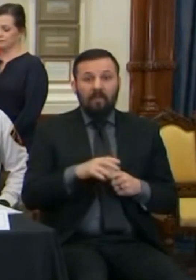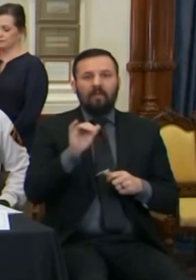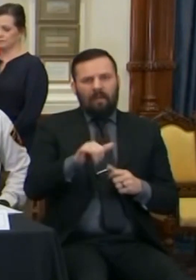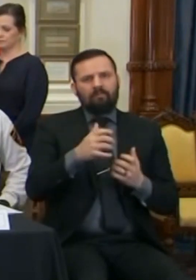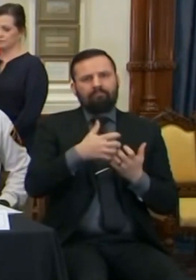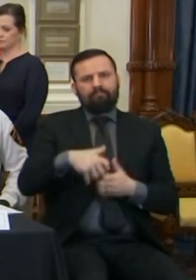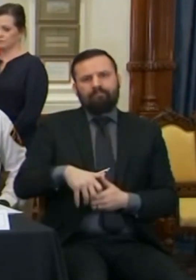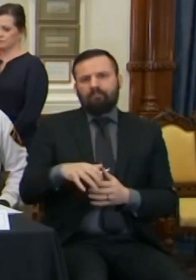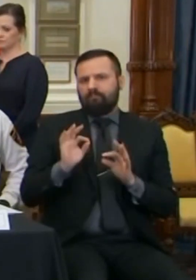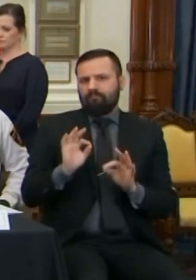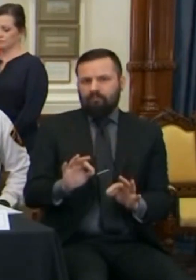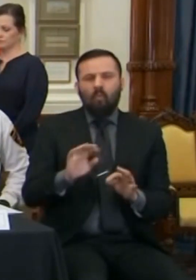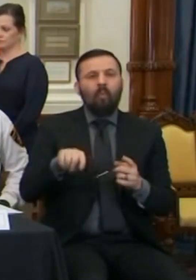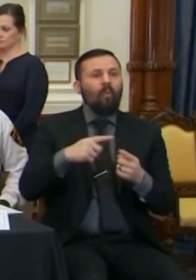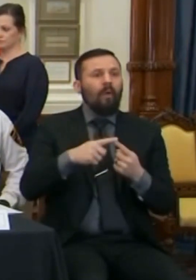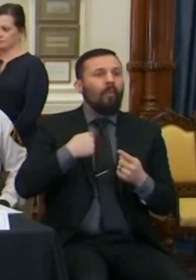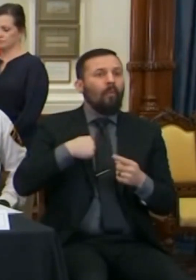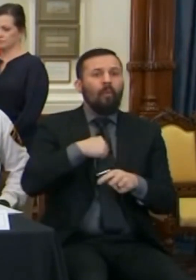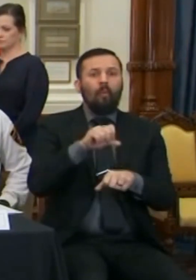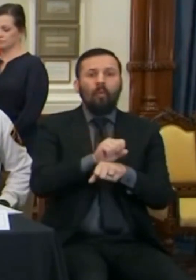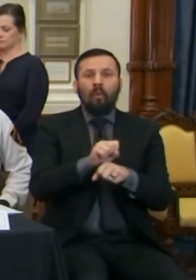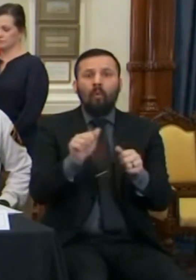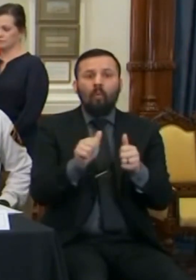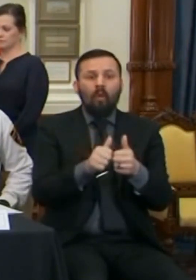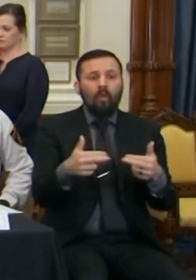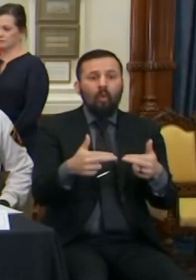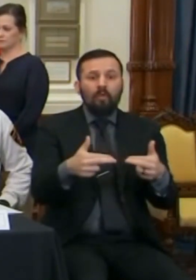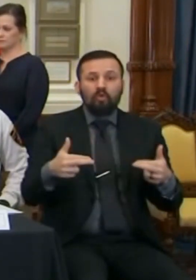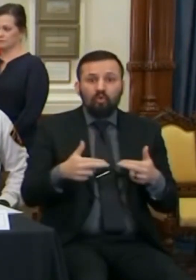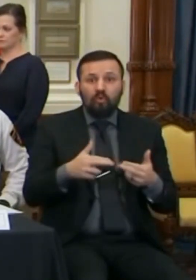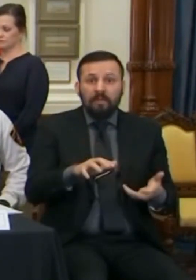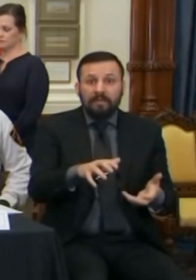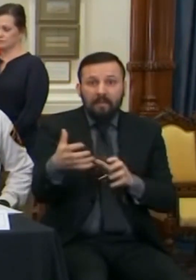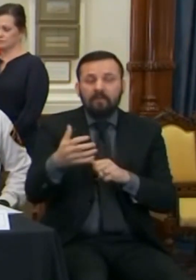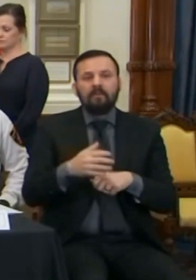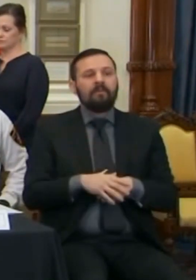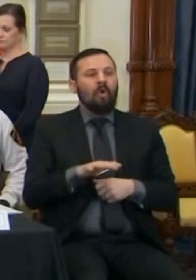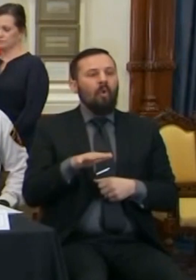when we're dealing with the regional disasters where local officials know